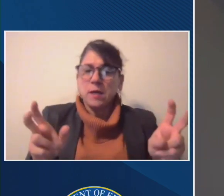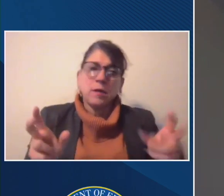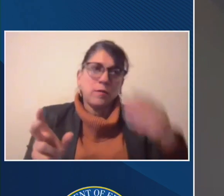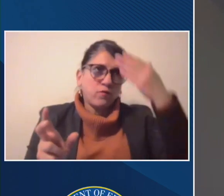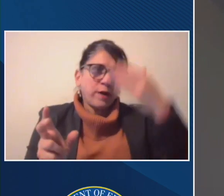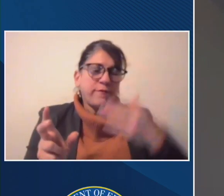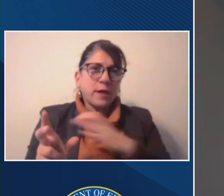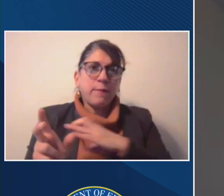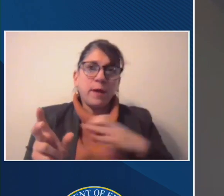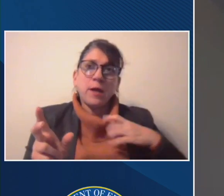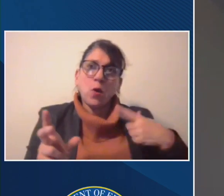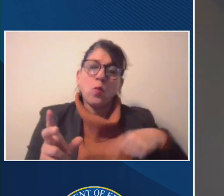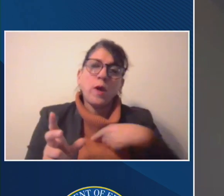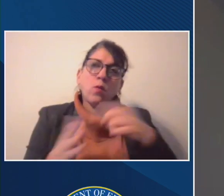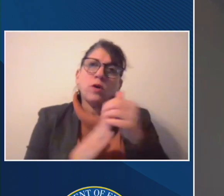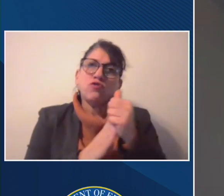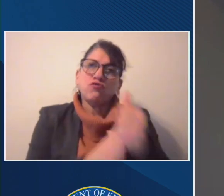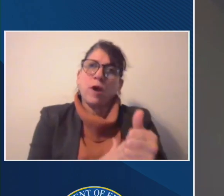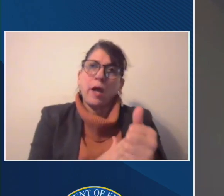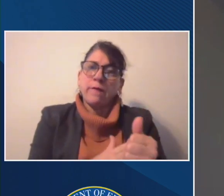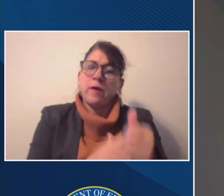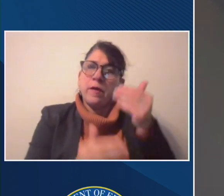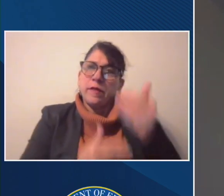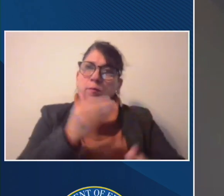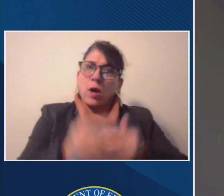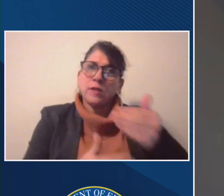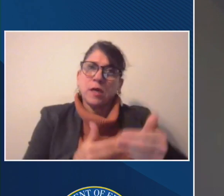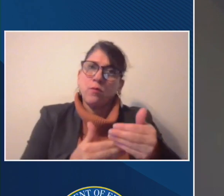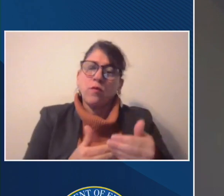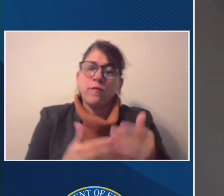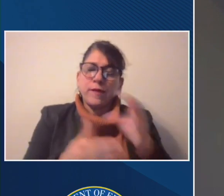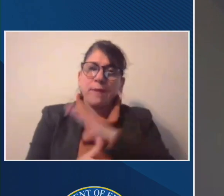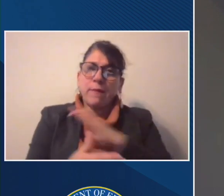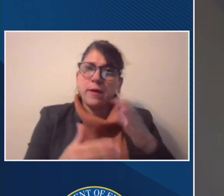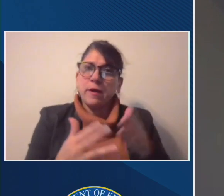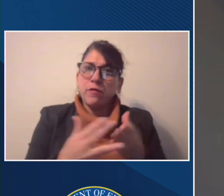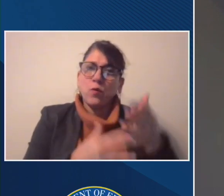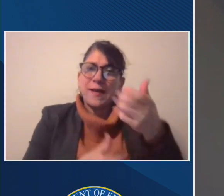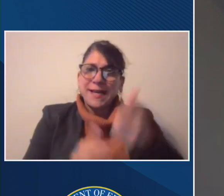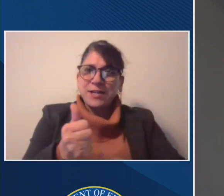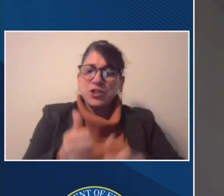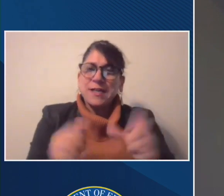drive the process and move the committee through each session, navigating order and